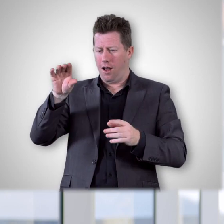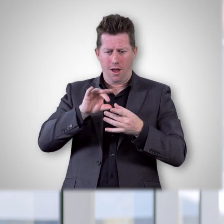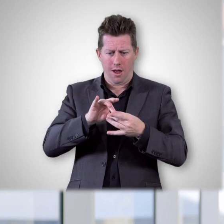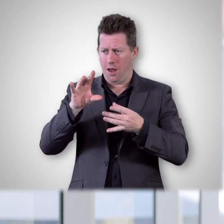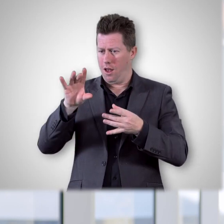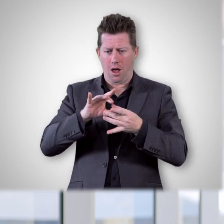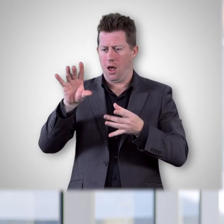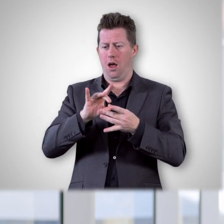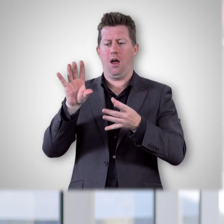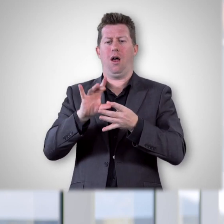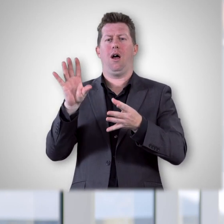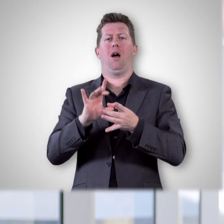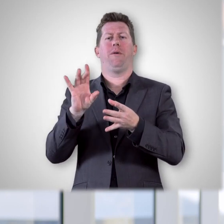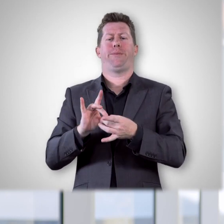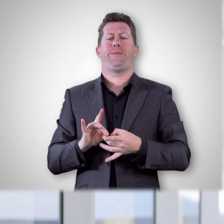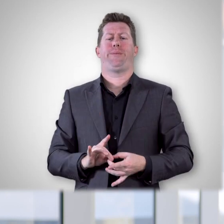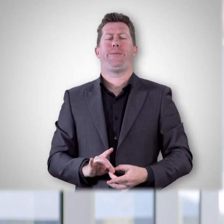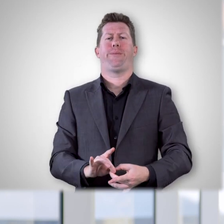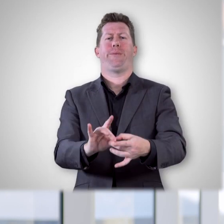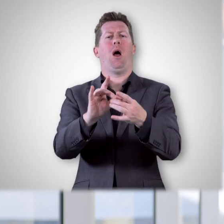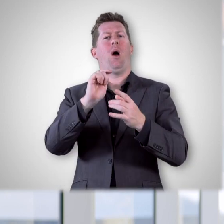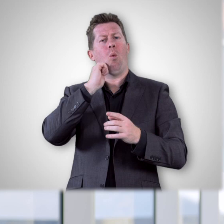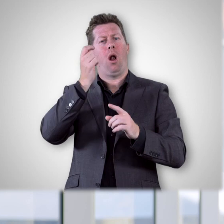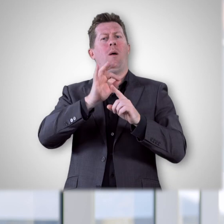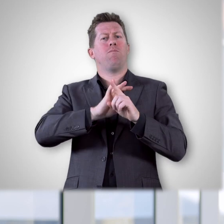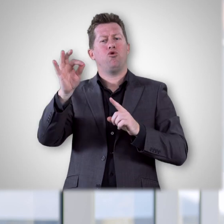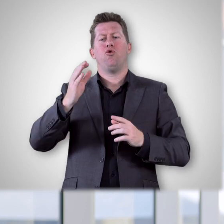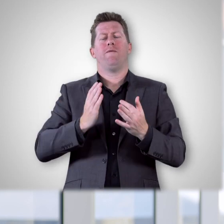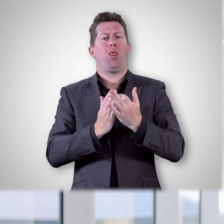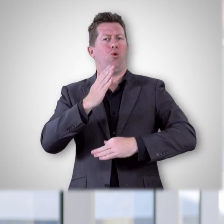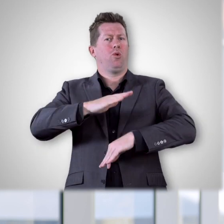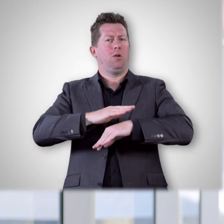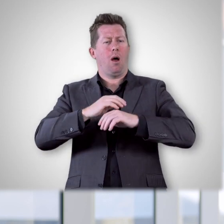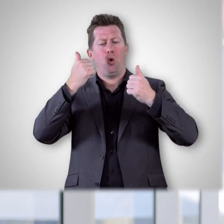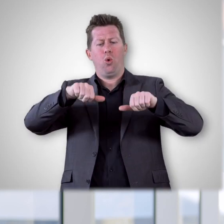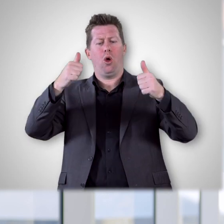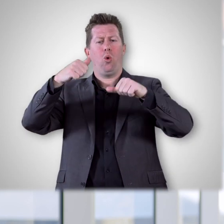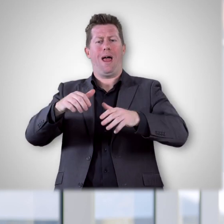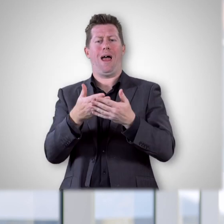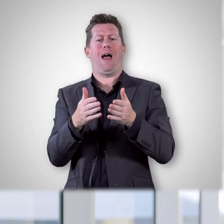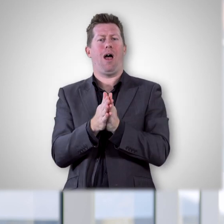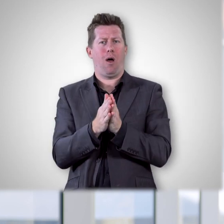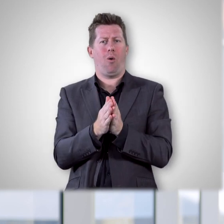accessibility, that knowledge, to your content will improve over time and it will take you